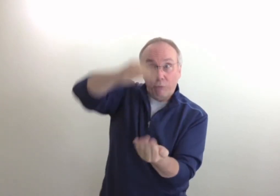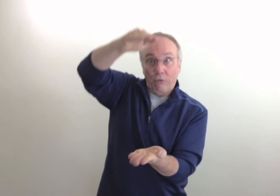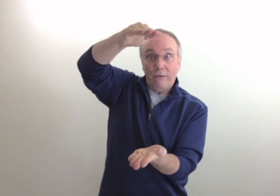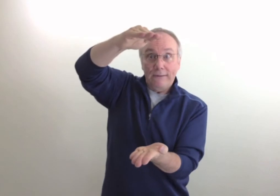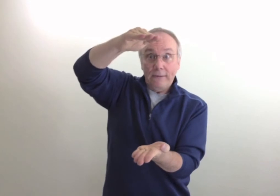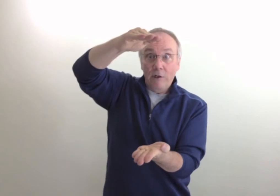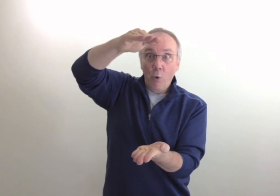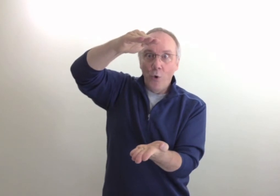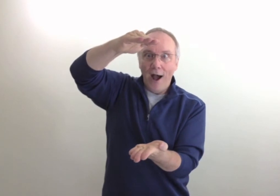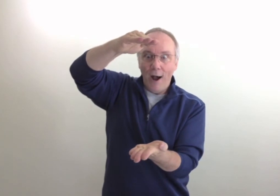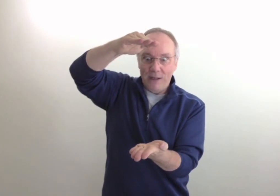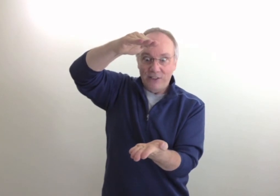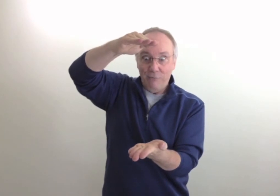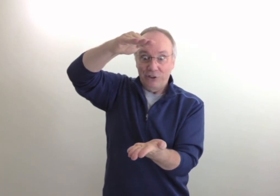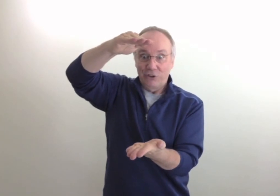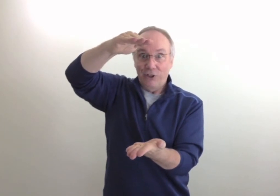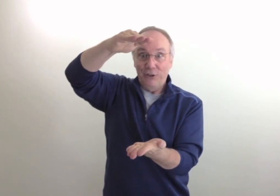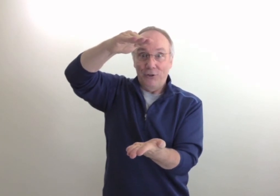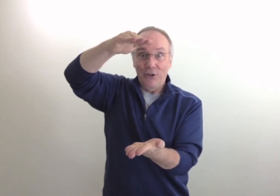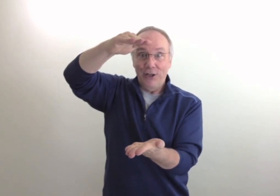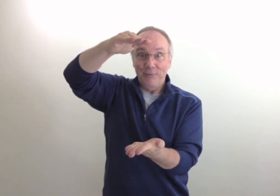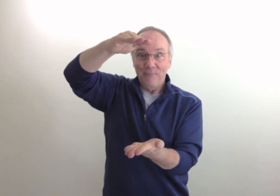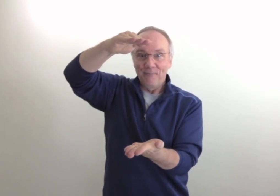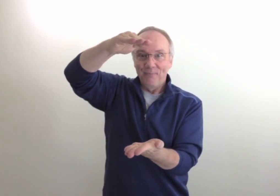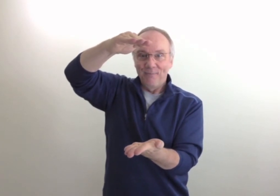Bawooong! Wow, my sandwich is looking good!